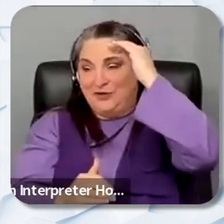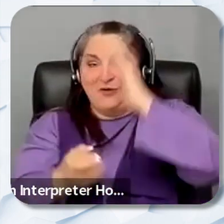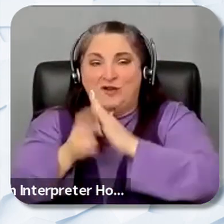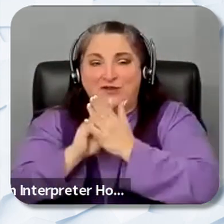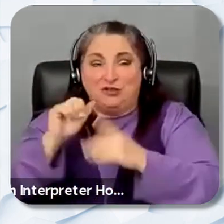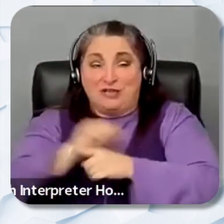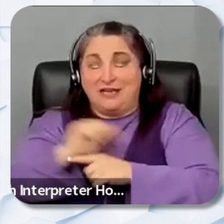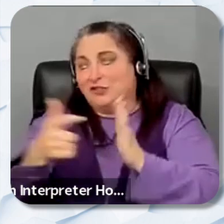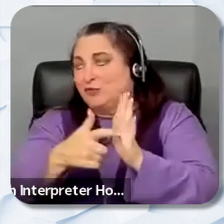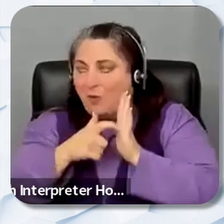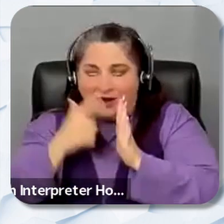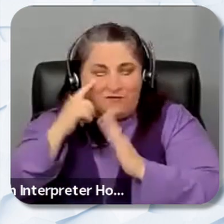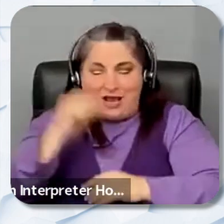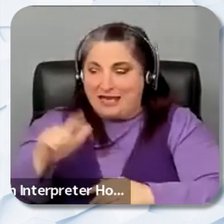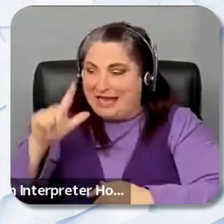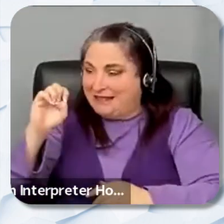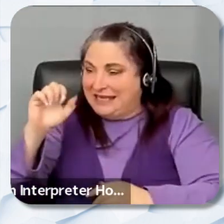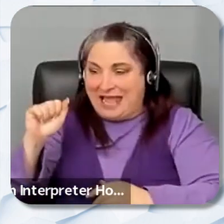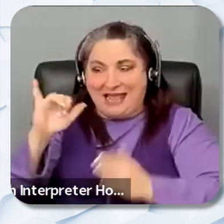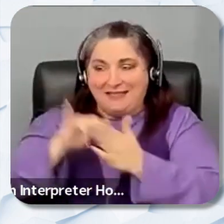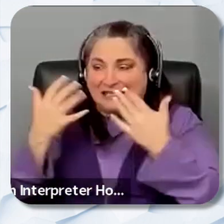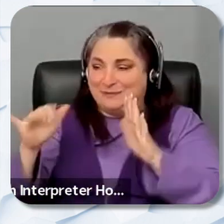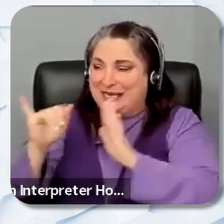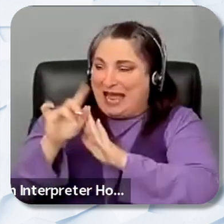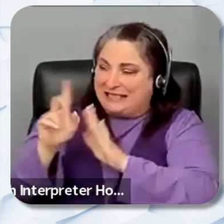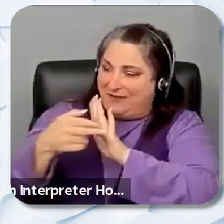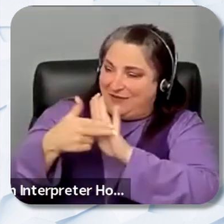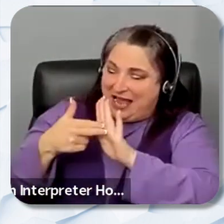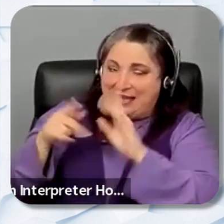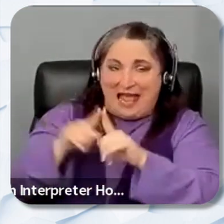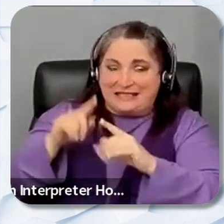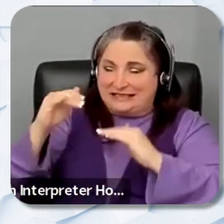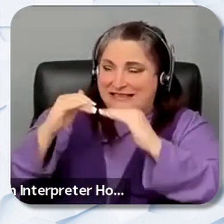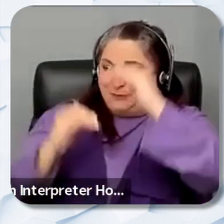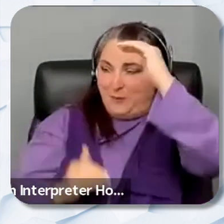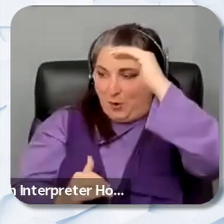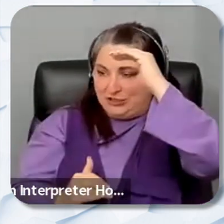has been identified as disproportionate. This training is going to be in a little bit different